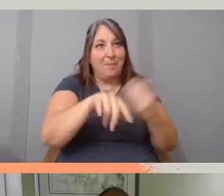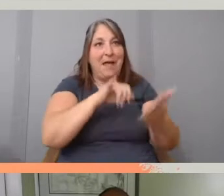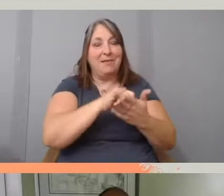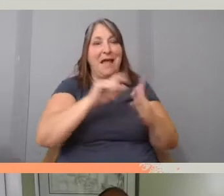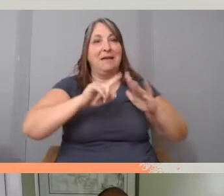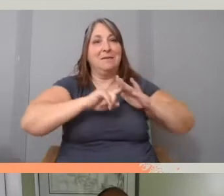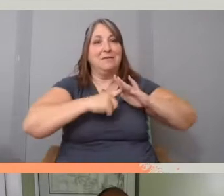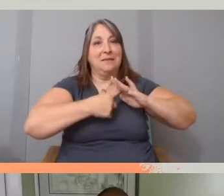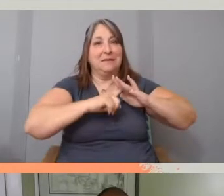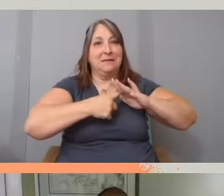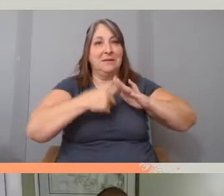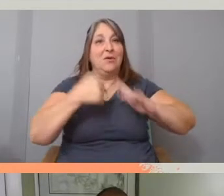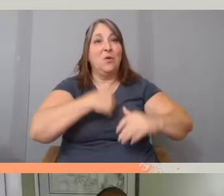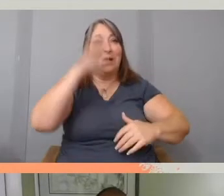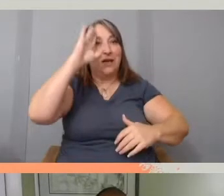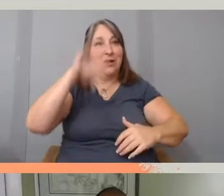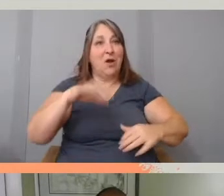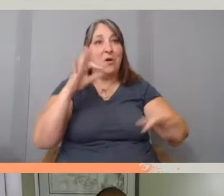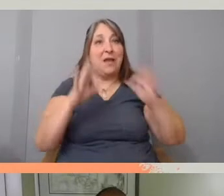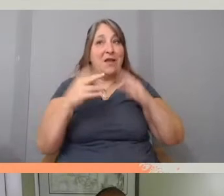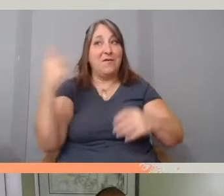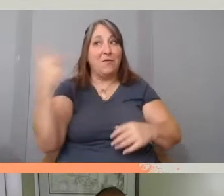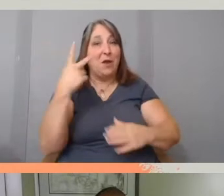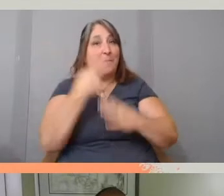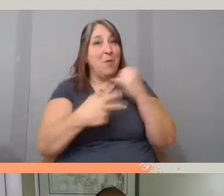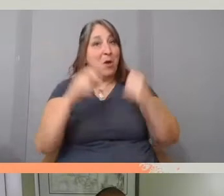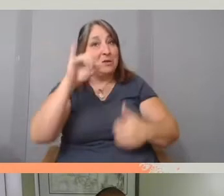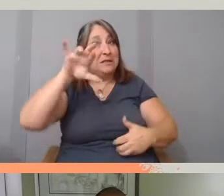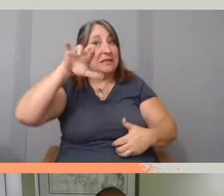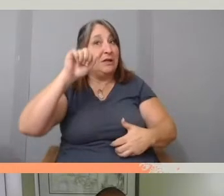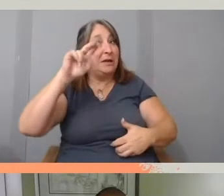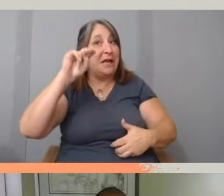You know, we know that if we were a pair of Syrians making this film it would have been a different film.